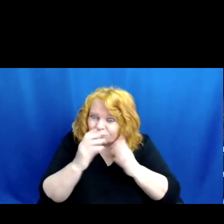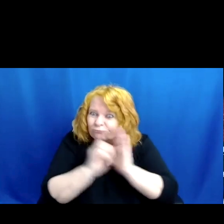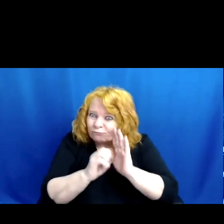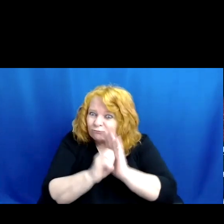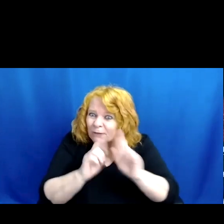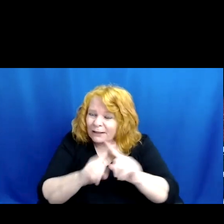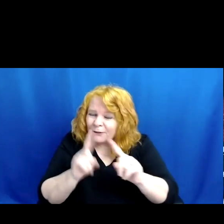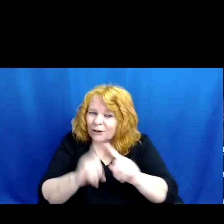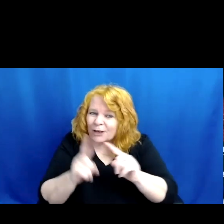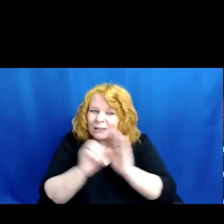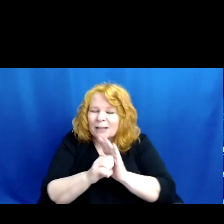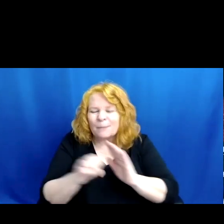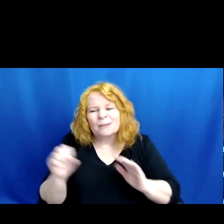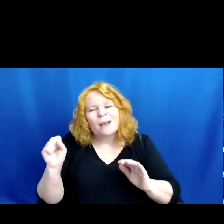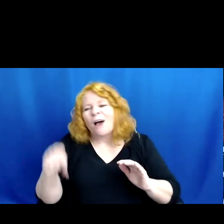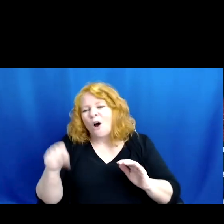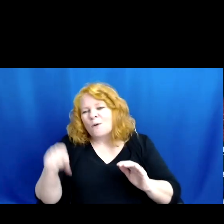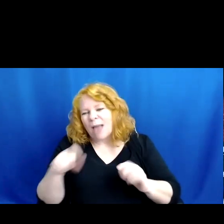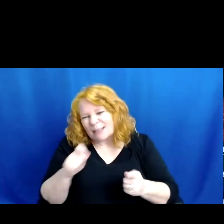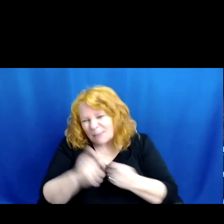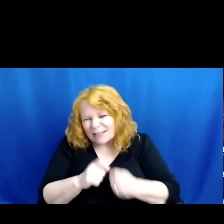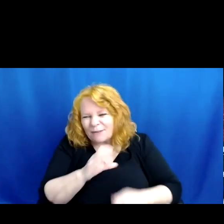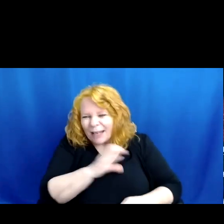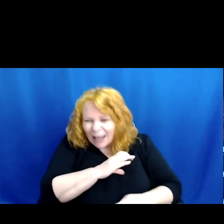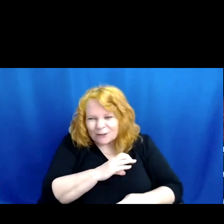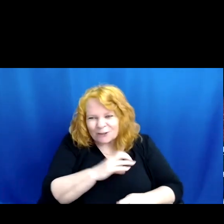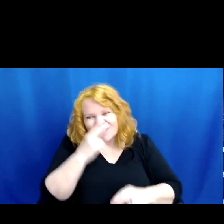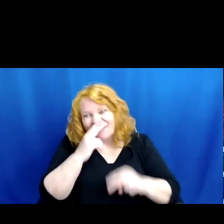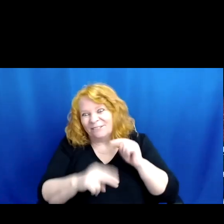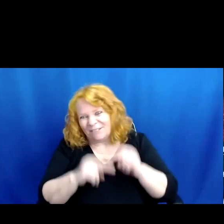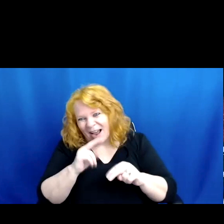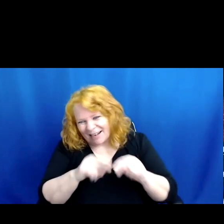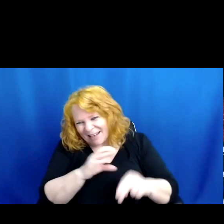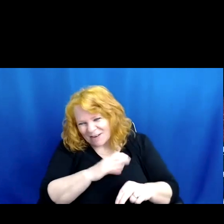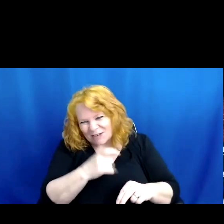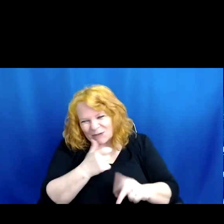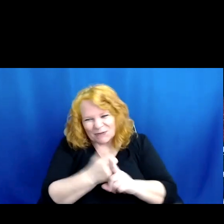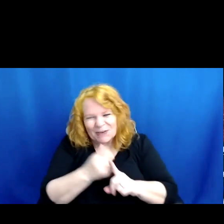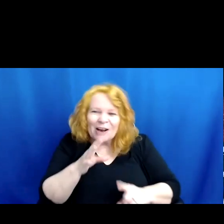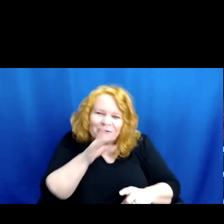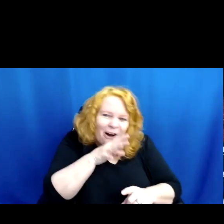Yes, there are abstract characters and some characters that talk and frogs that talk and